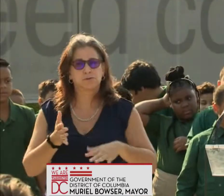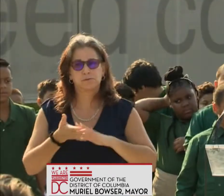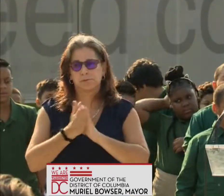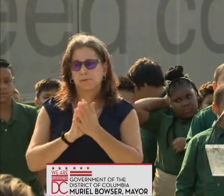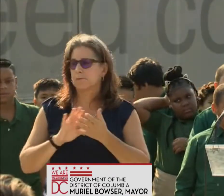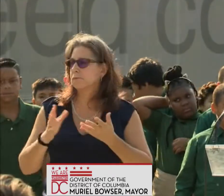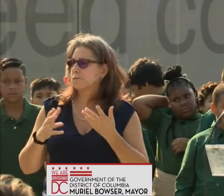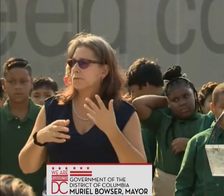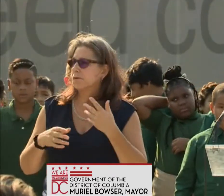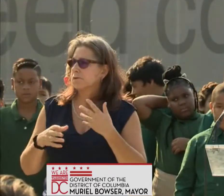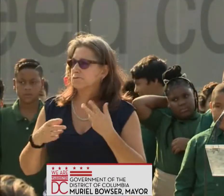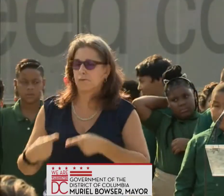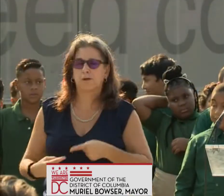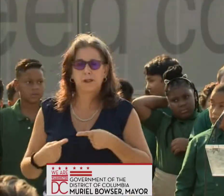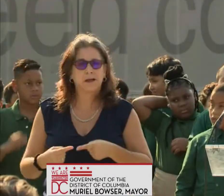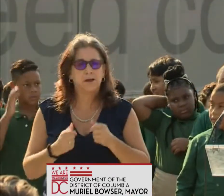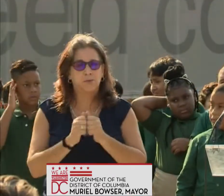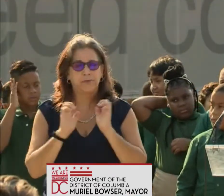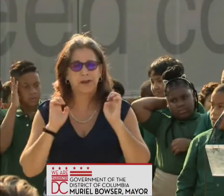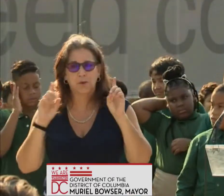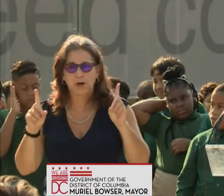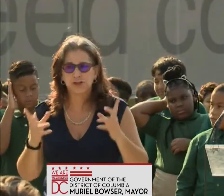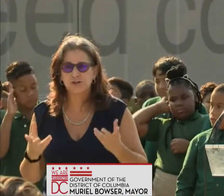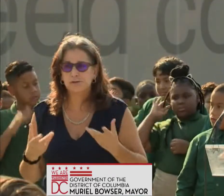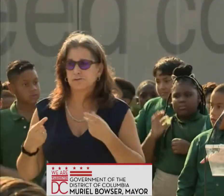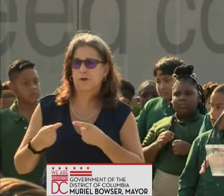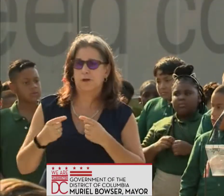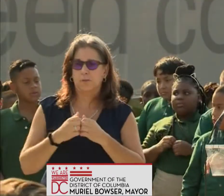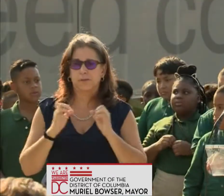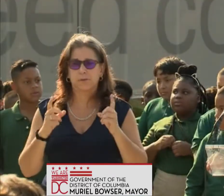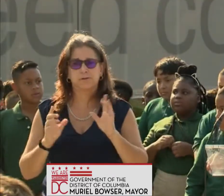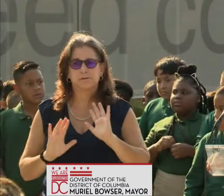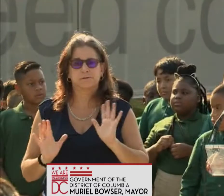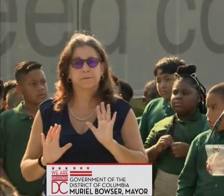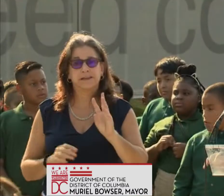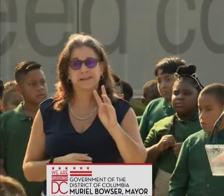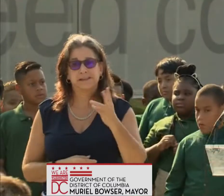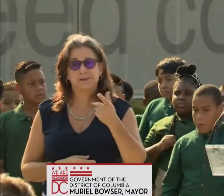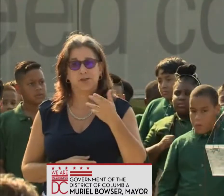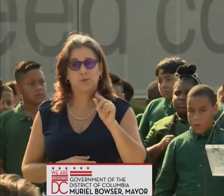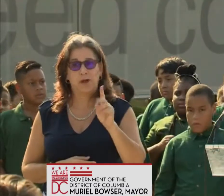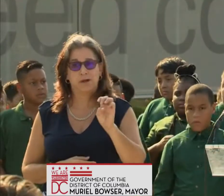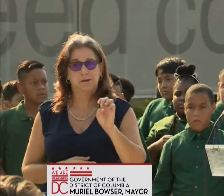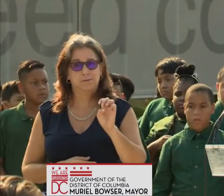sixth grade missing 10% of the school year is strongly linked to children